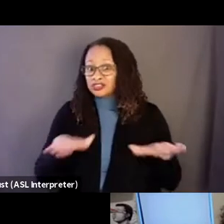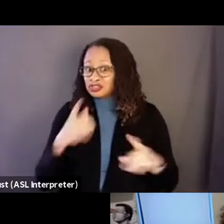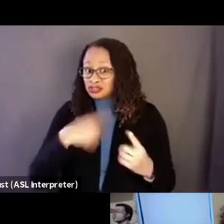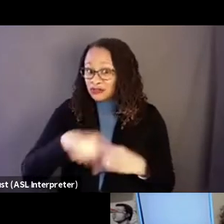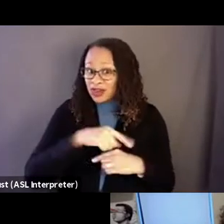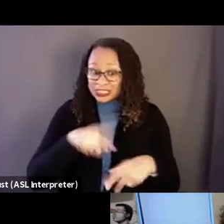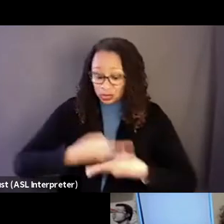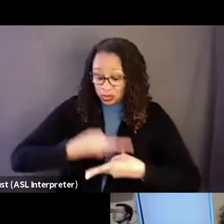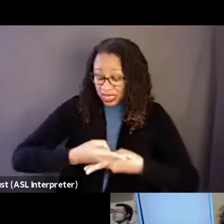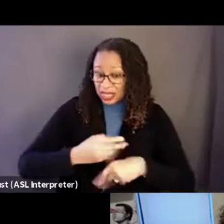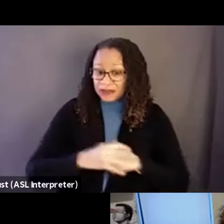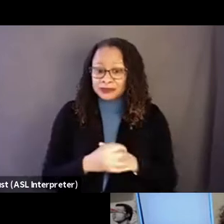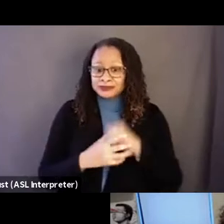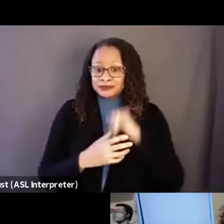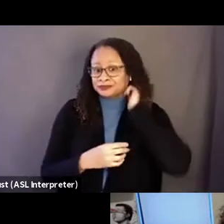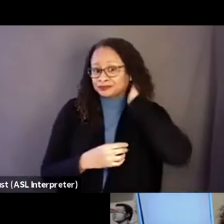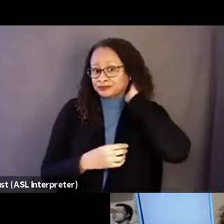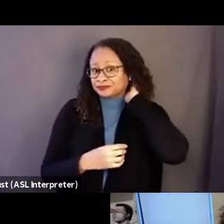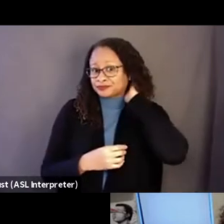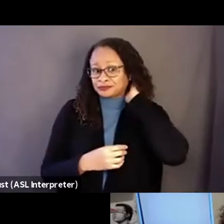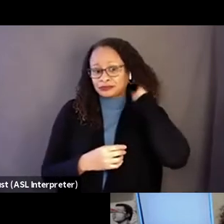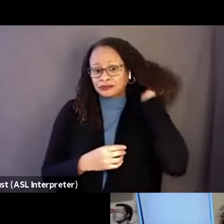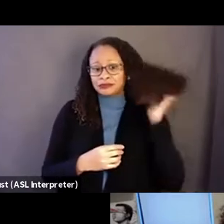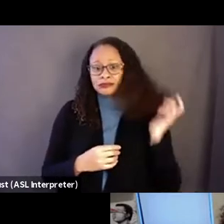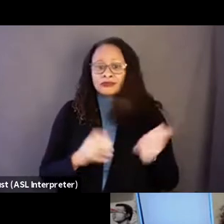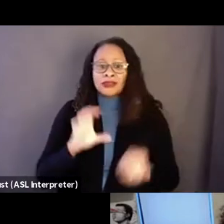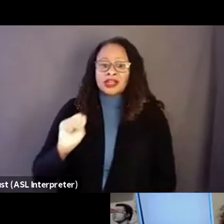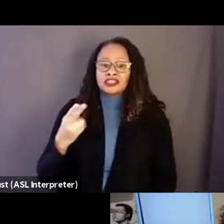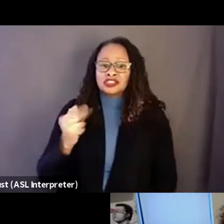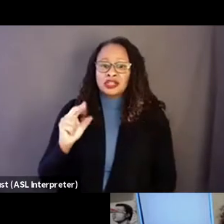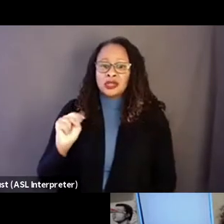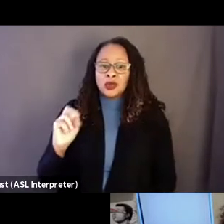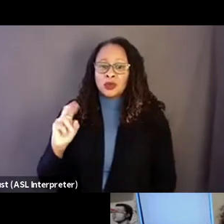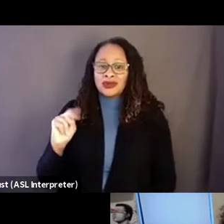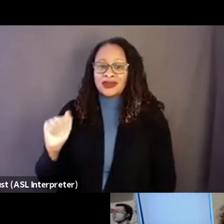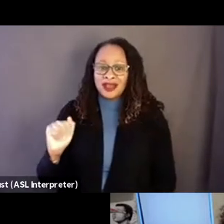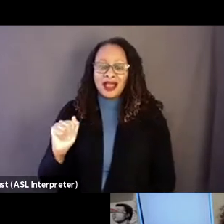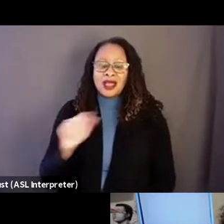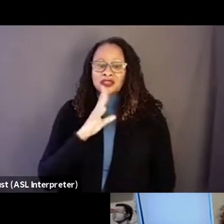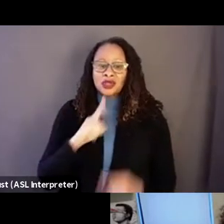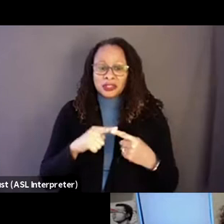And then Shanona talks about being just exhausted by the time she is with her children.